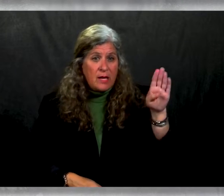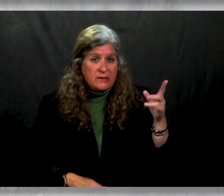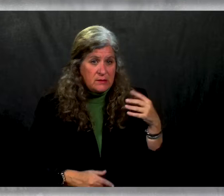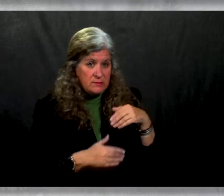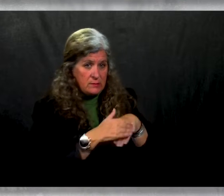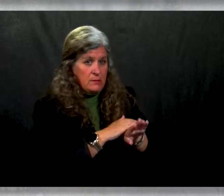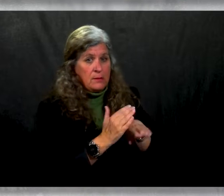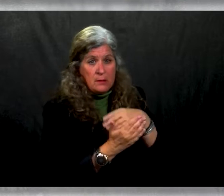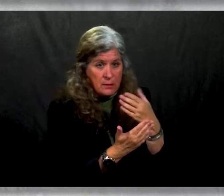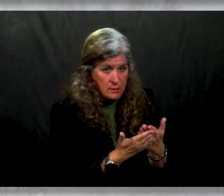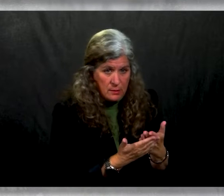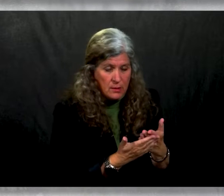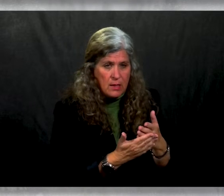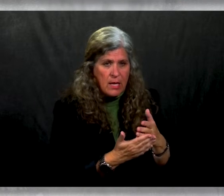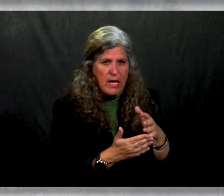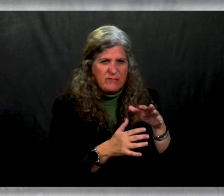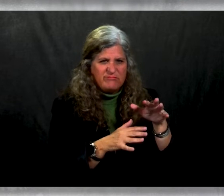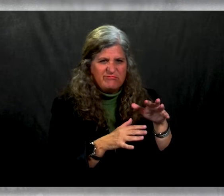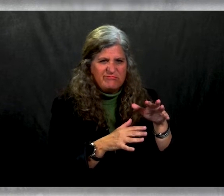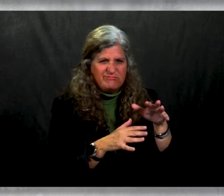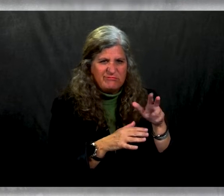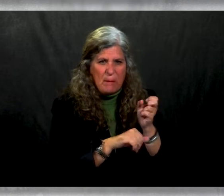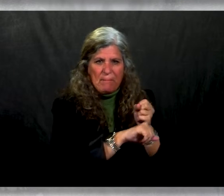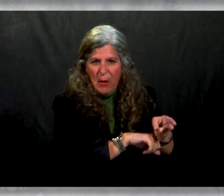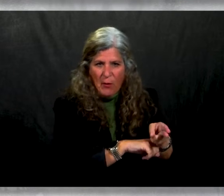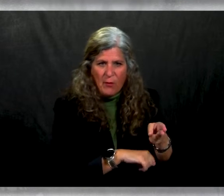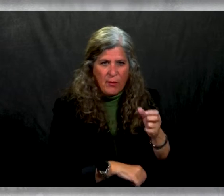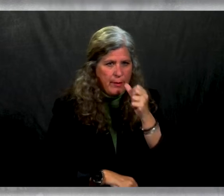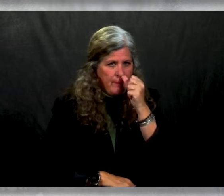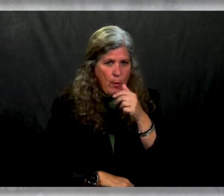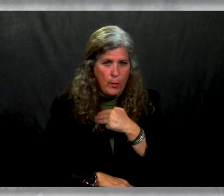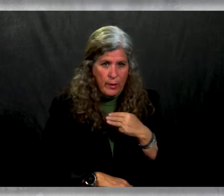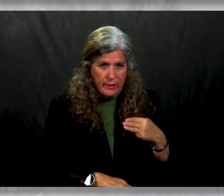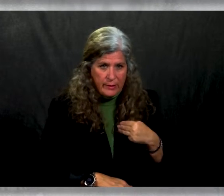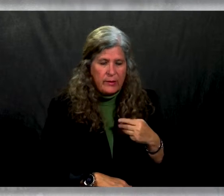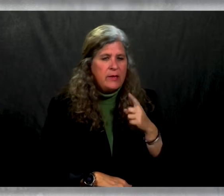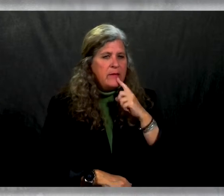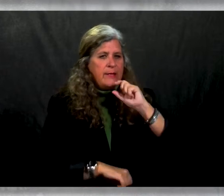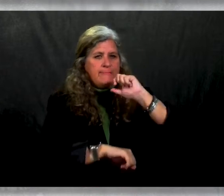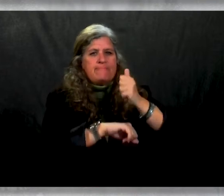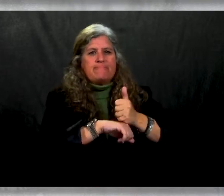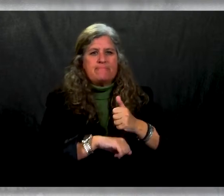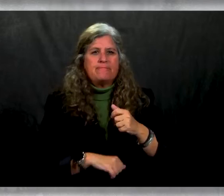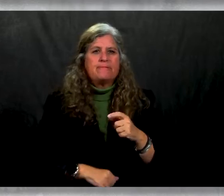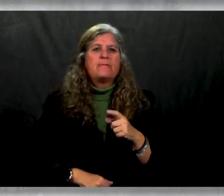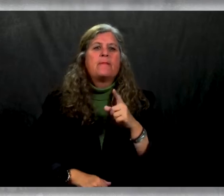as soon as they conquer Poland, early on, they issue the edict that Jews must wear the star either